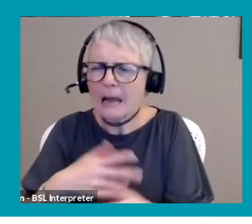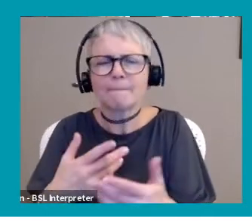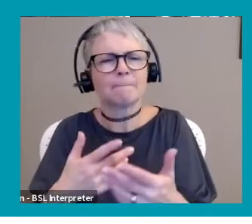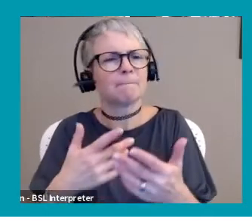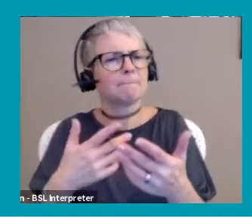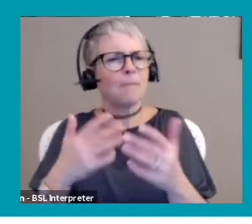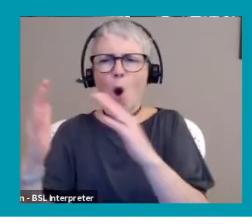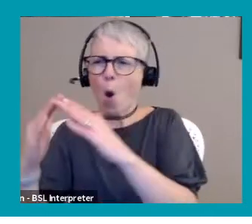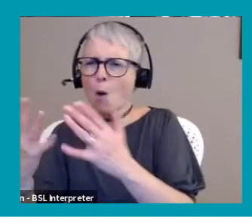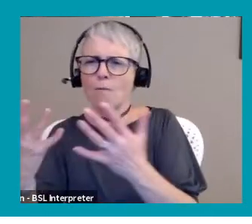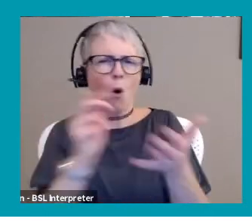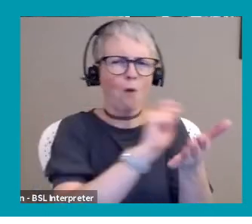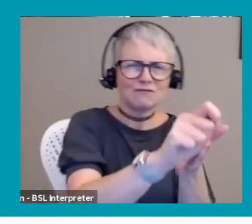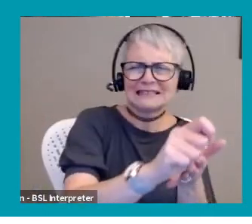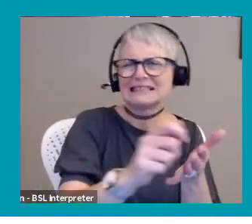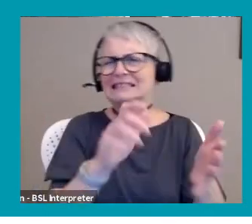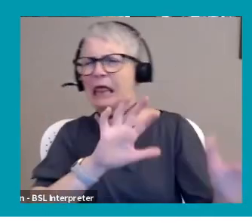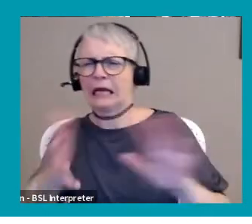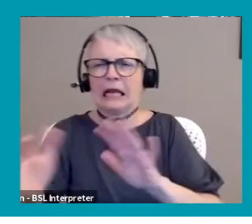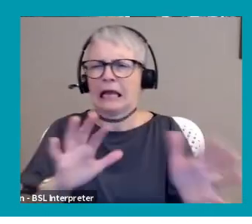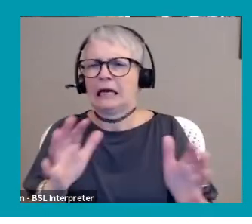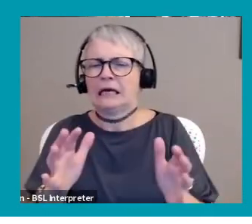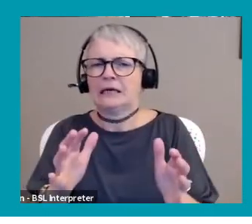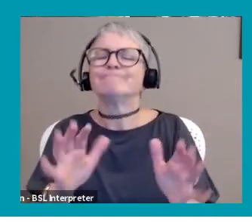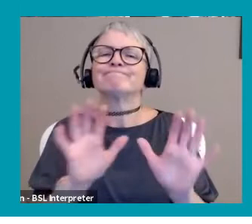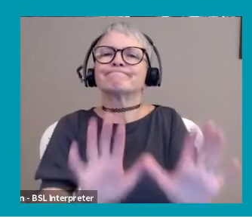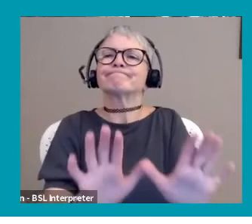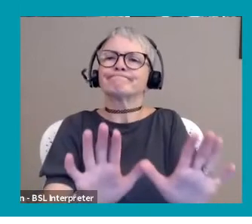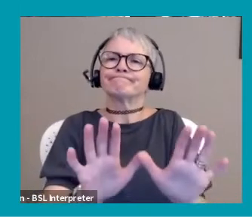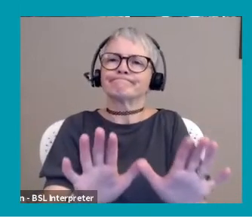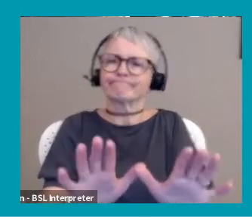and it doesn't seem definite. And one of the reasons is because they are willing to be open to